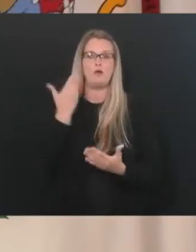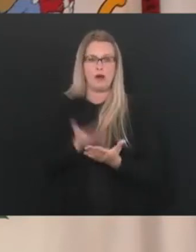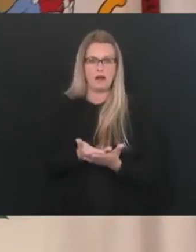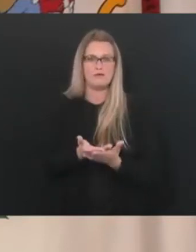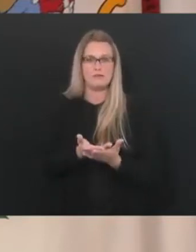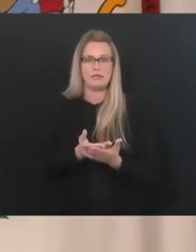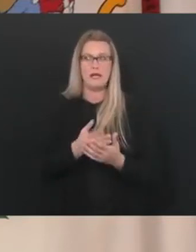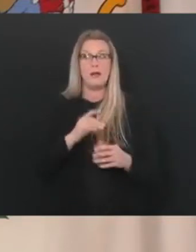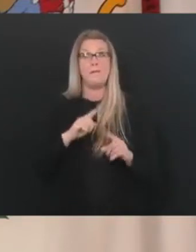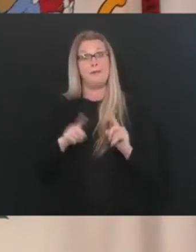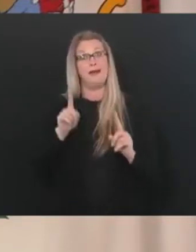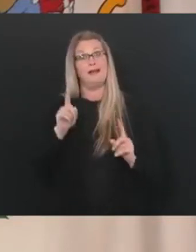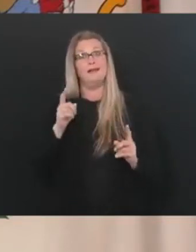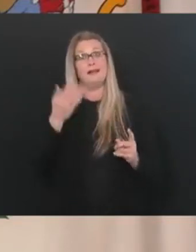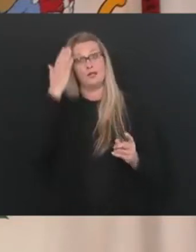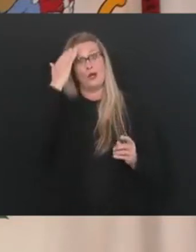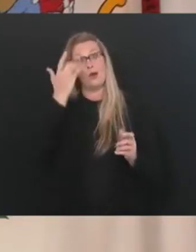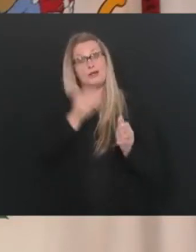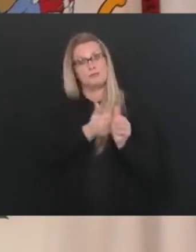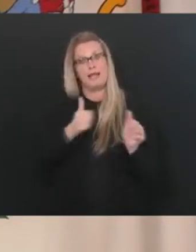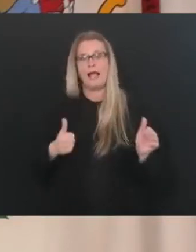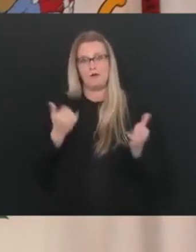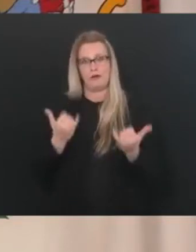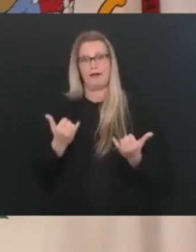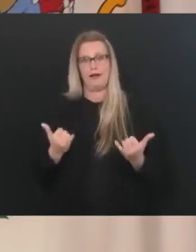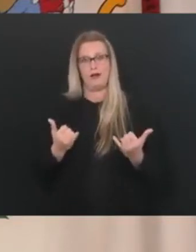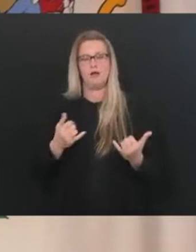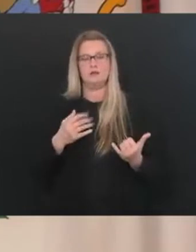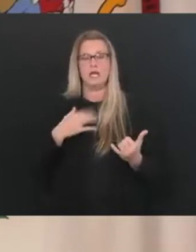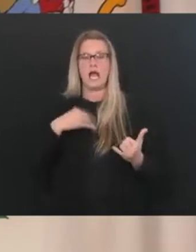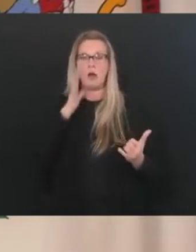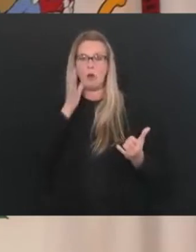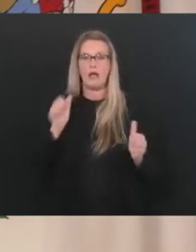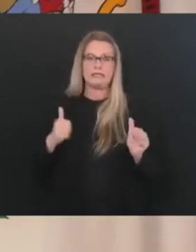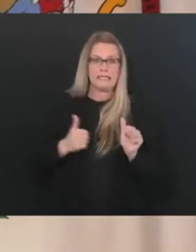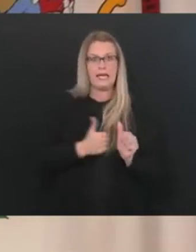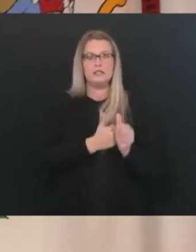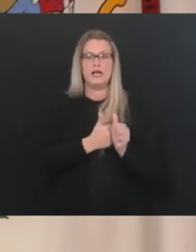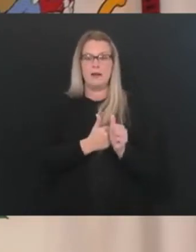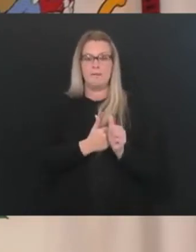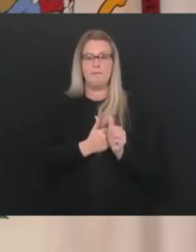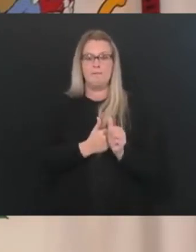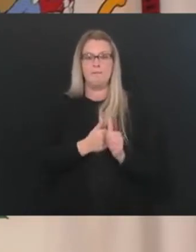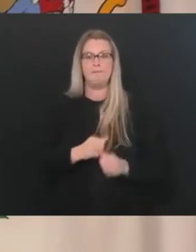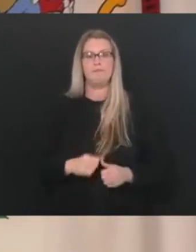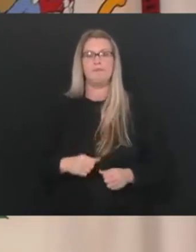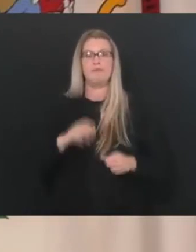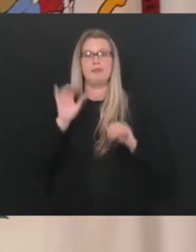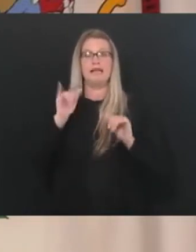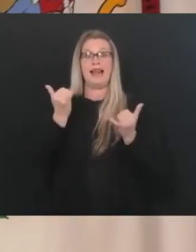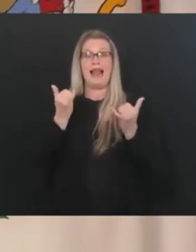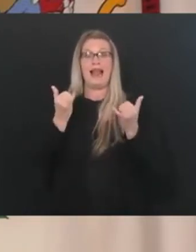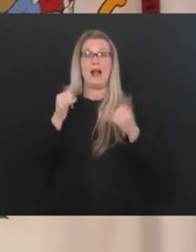ALL OF YOUR MONEY IS GOING TO COME, BUT FRANKLY, TO BE PERFECTLY HONEST IT OUGHT TO ALREADY HAVE BEEN THERE. AND SO WE'RE GOING TO STAY RIGHT